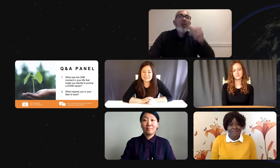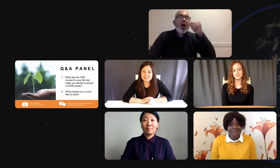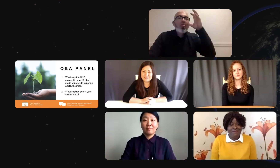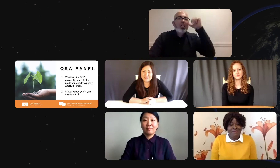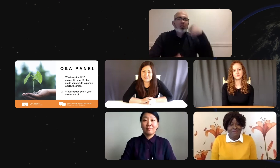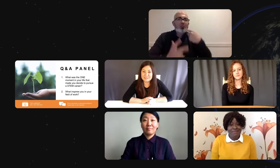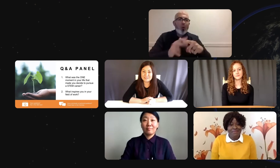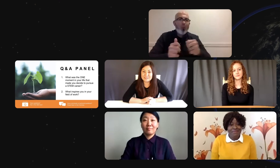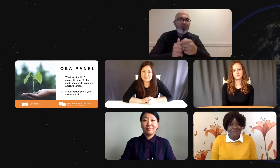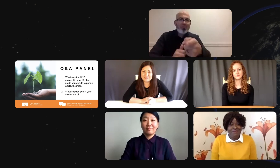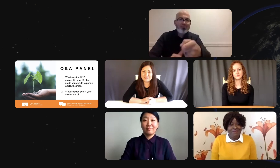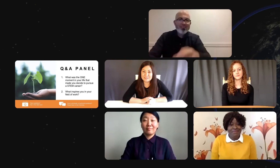path?